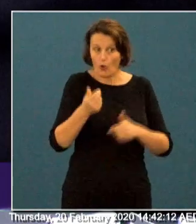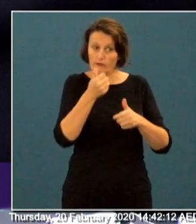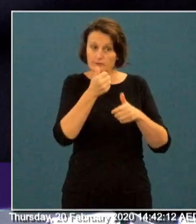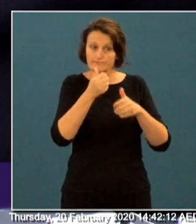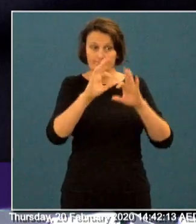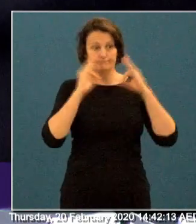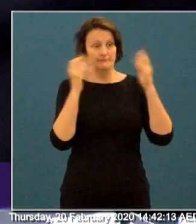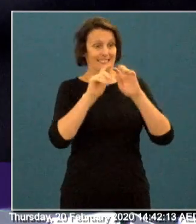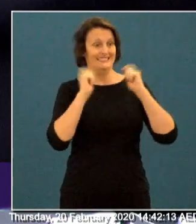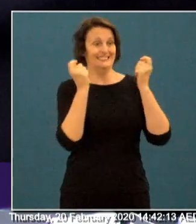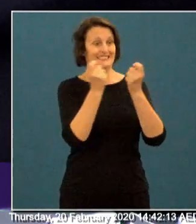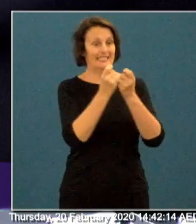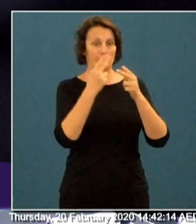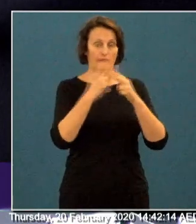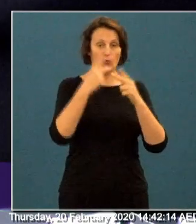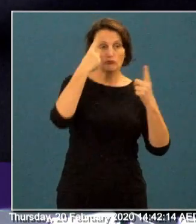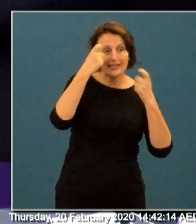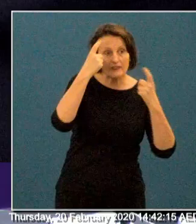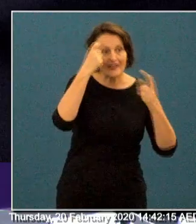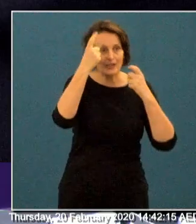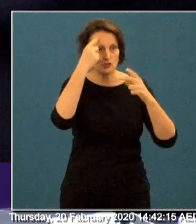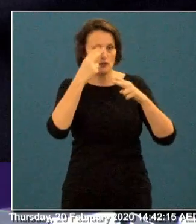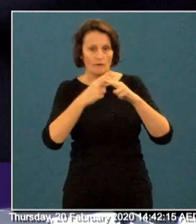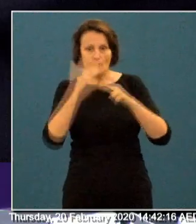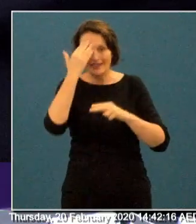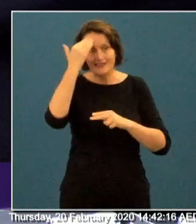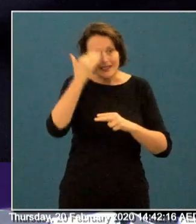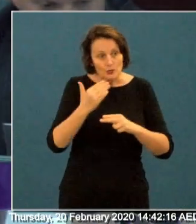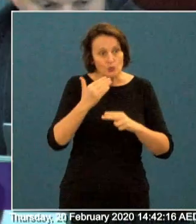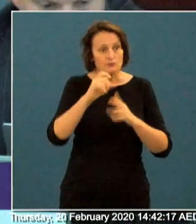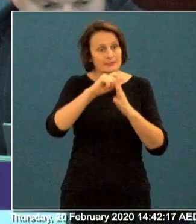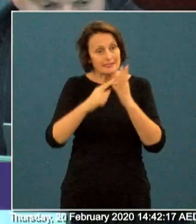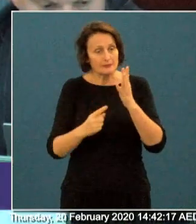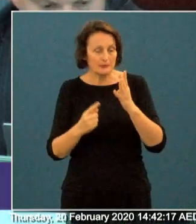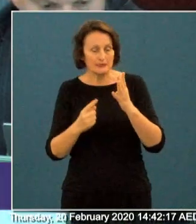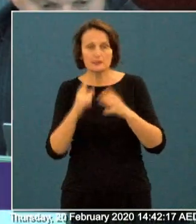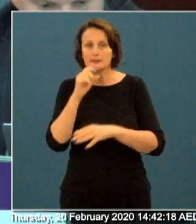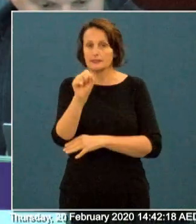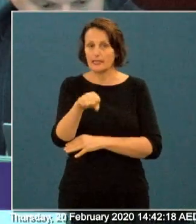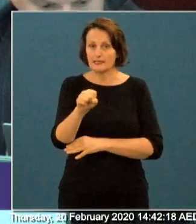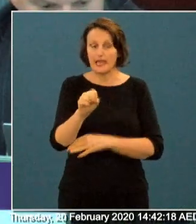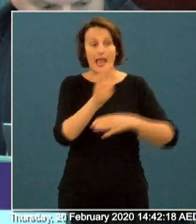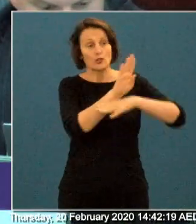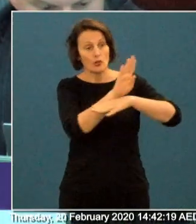for Clinical Innovation, Intellectual Disability Network? I am. As well as board director and Chair of the Fellowship Committee